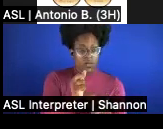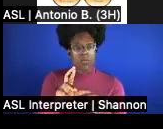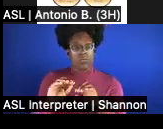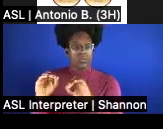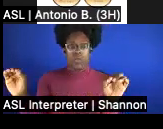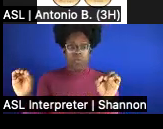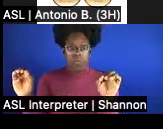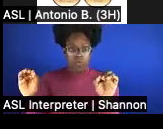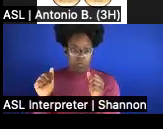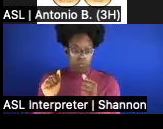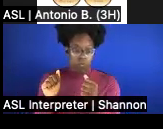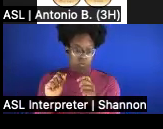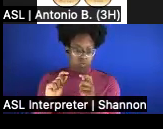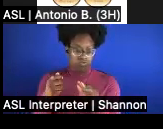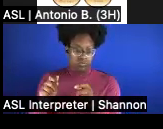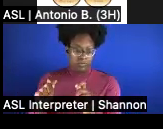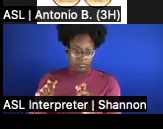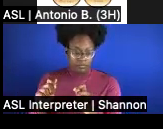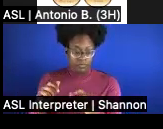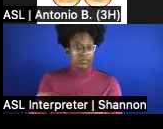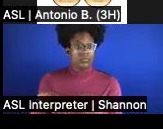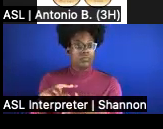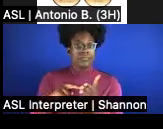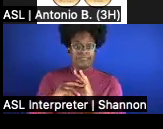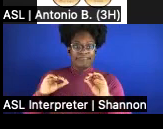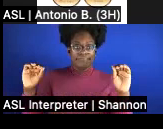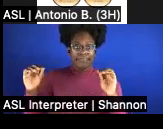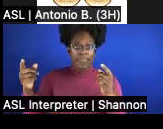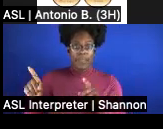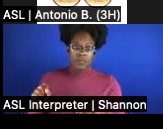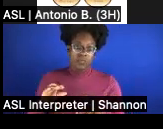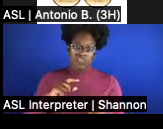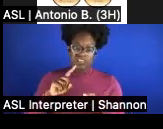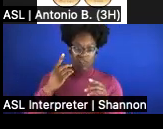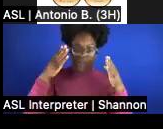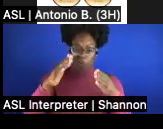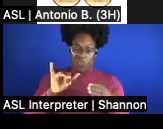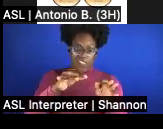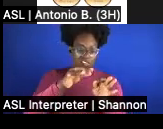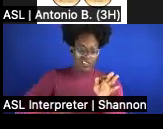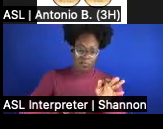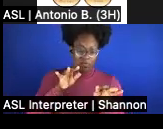I did code for, but they were minimal. I focused simply on "attempt" or "no attempt." What I found